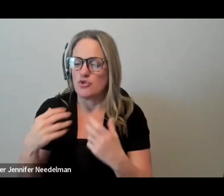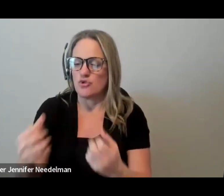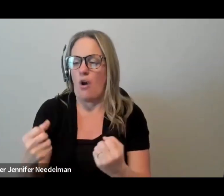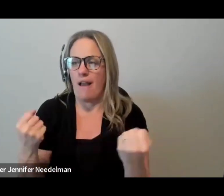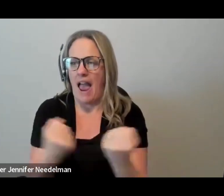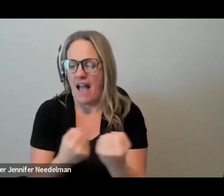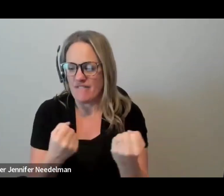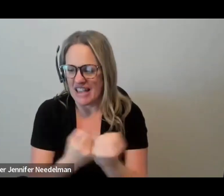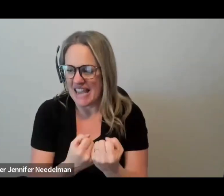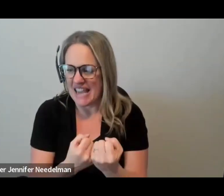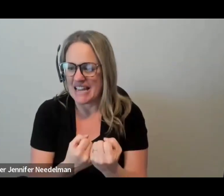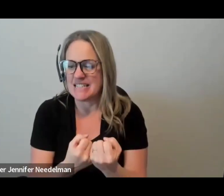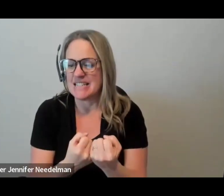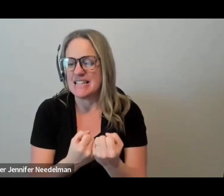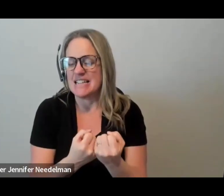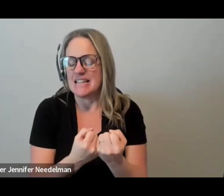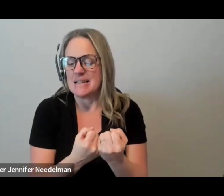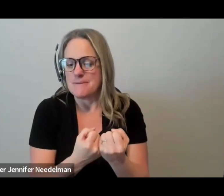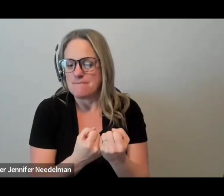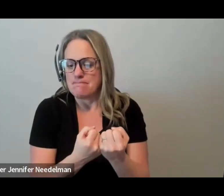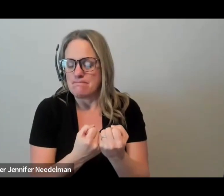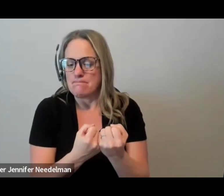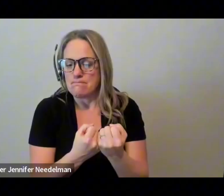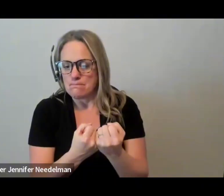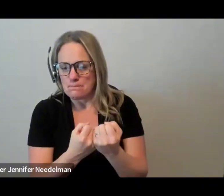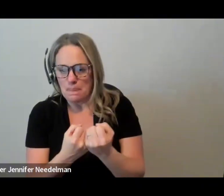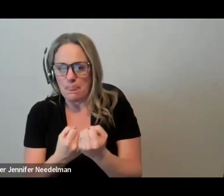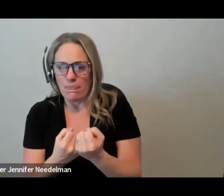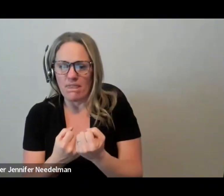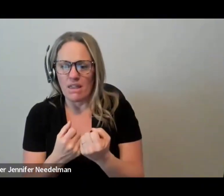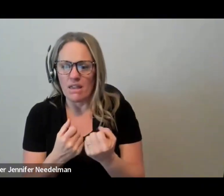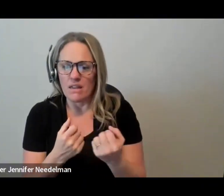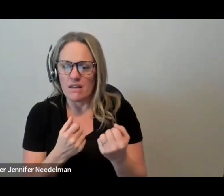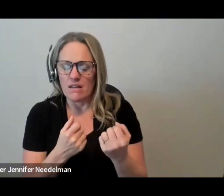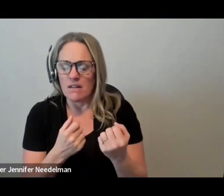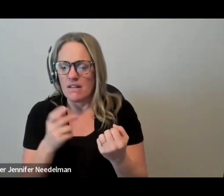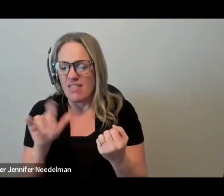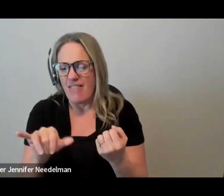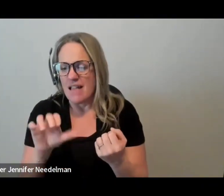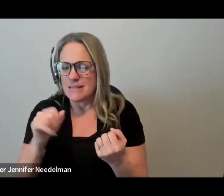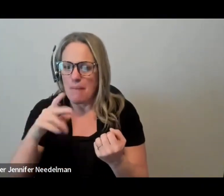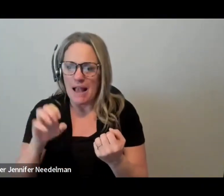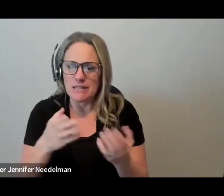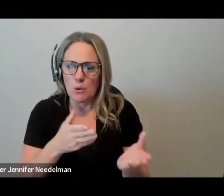in a space that brings a lot of change. And for us,